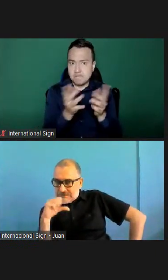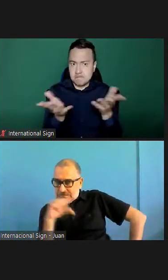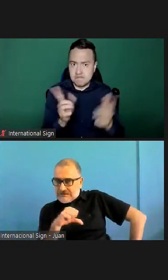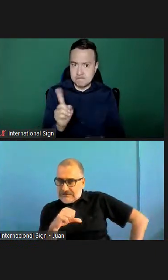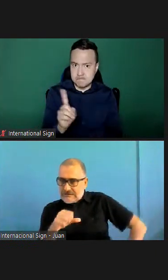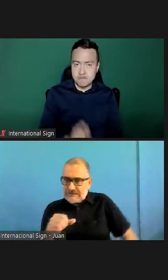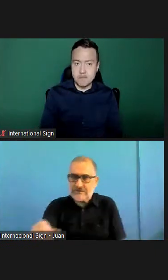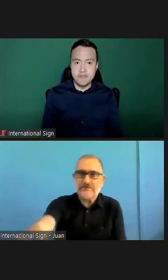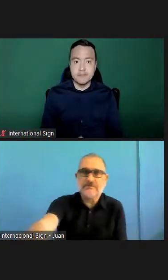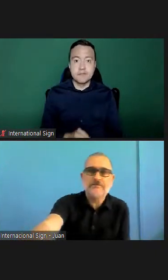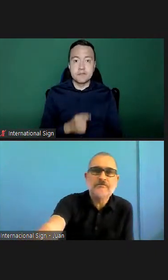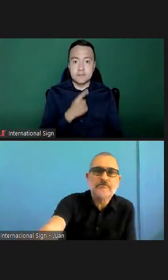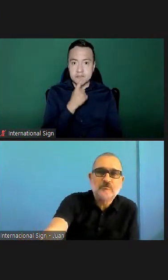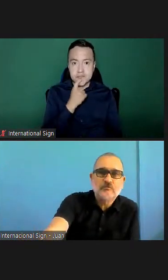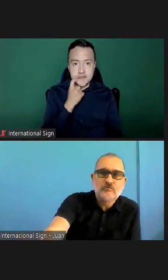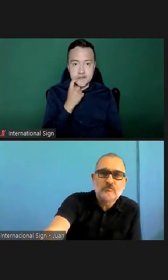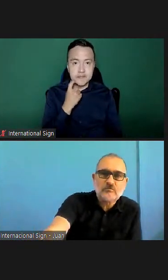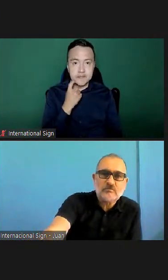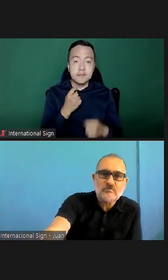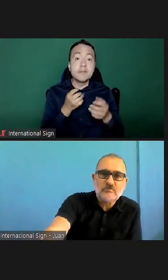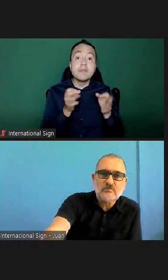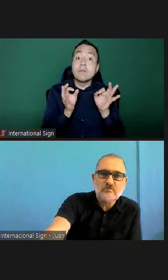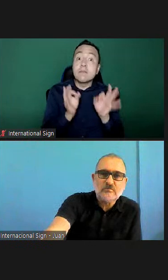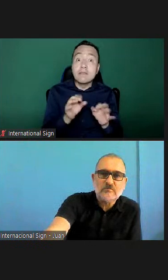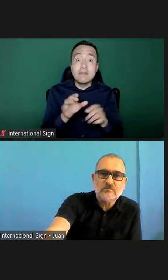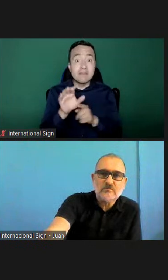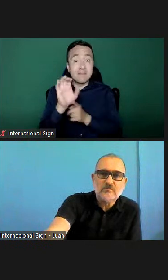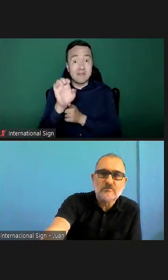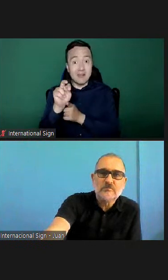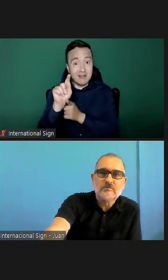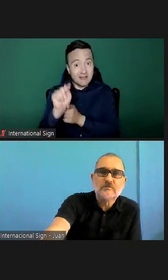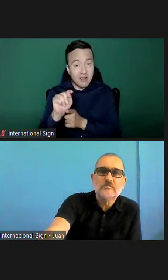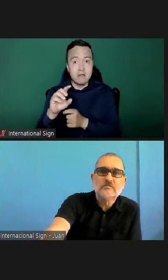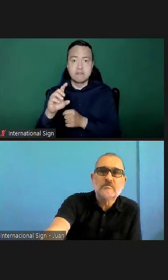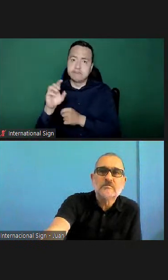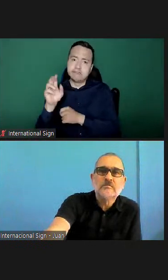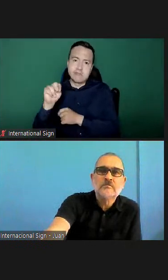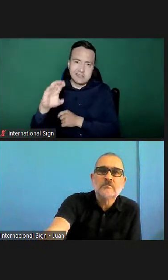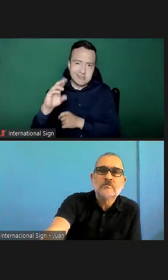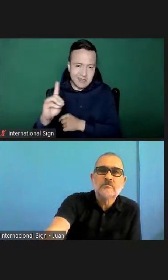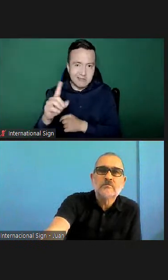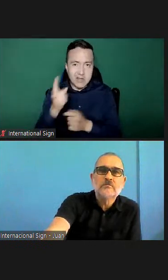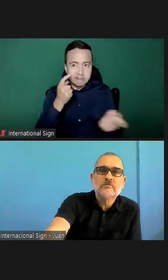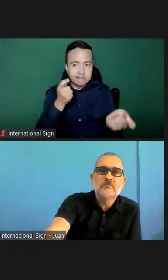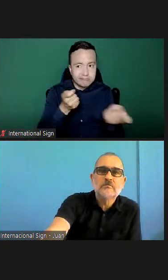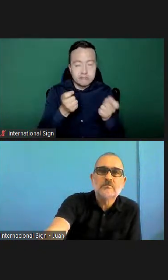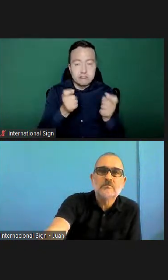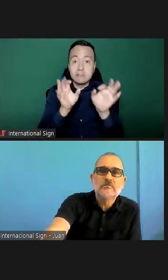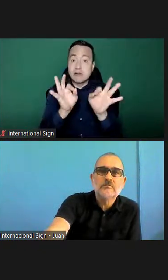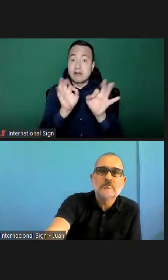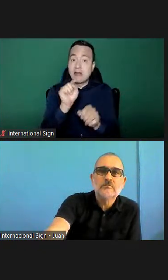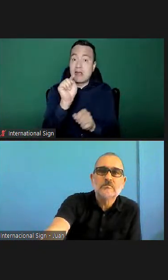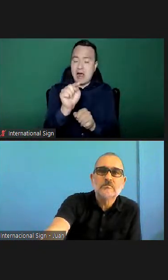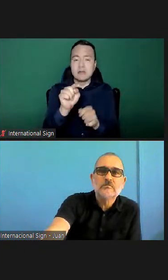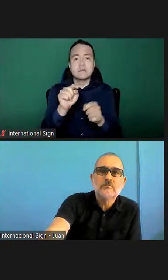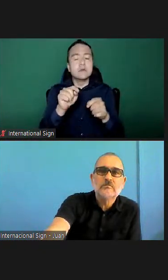Through tobacco control legislation, through a joint select committee in parliament, alcohol abuse policy, which is about to go